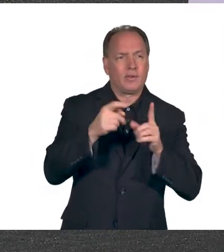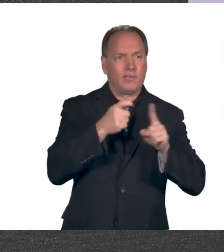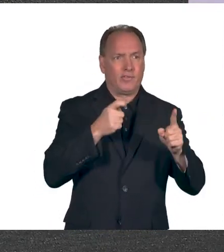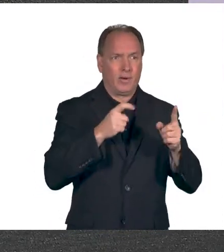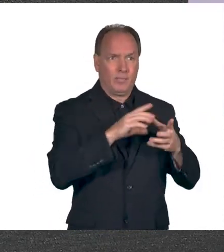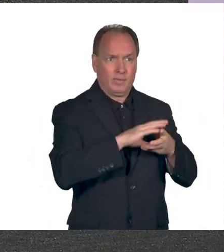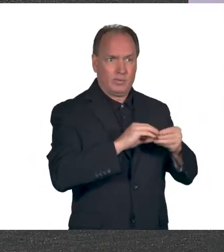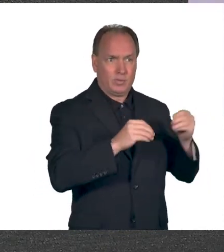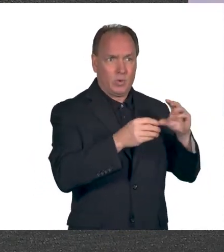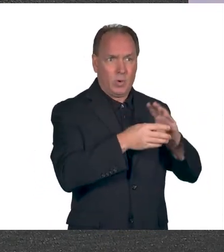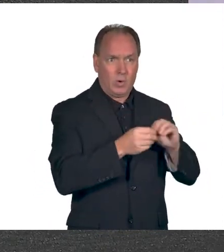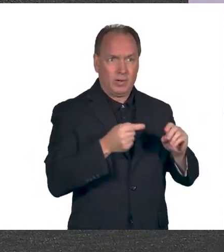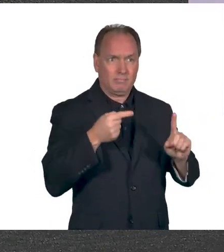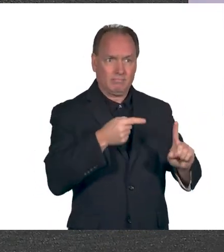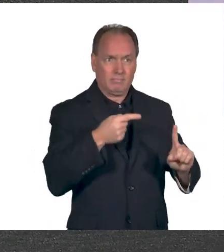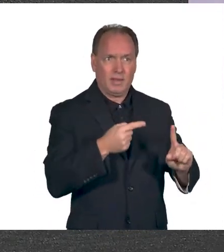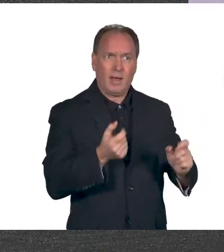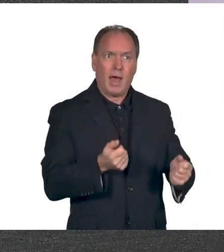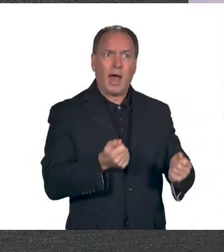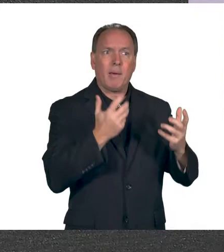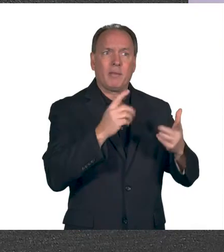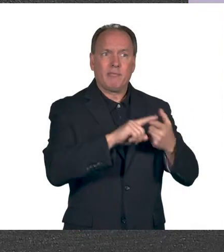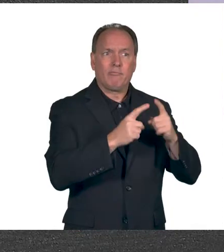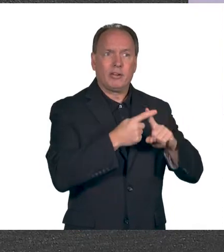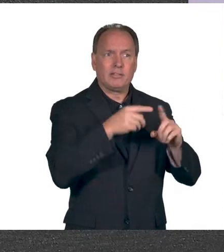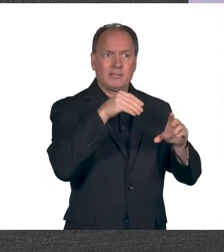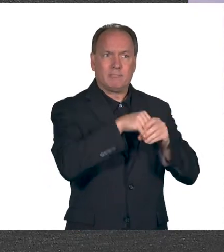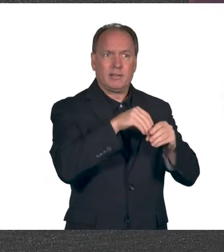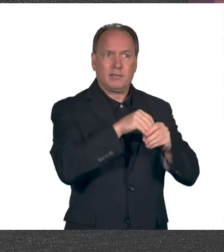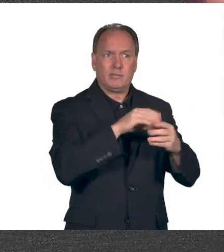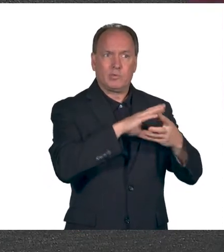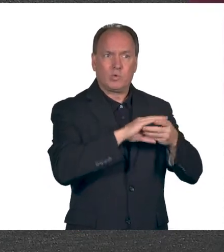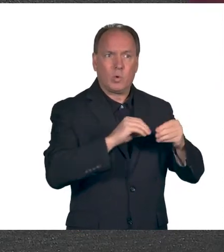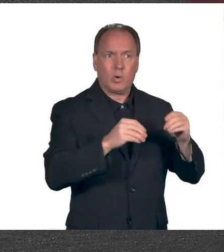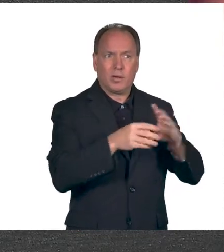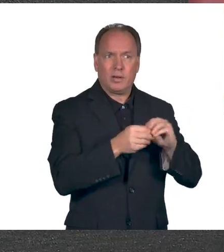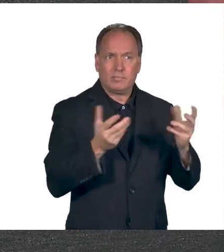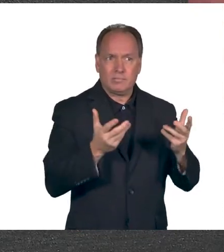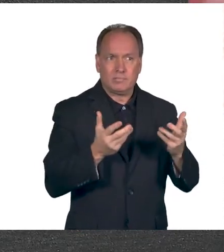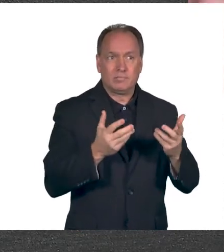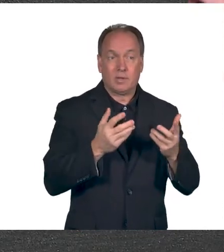Bear had a lot of friends in the story. Let's count all the friends that were with bear,